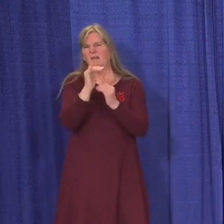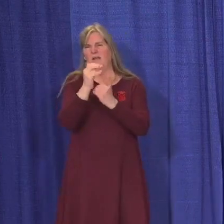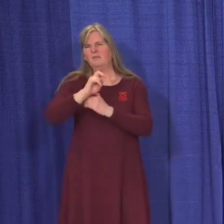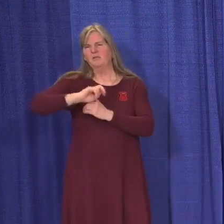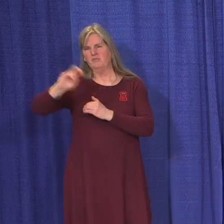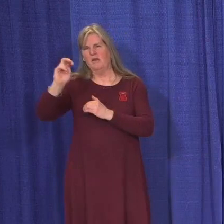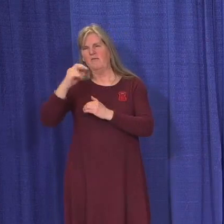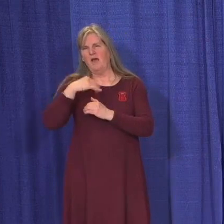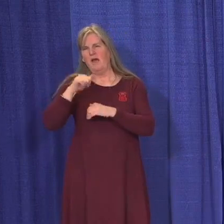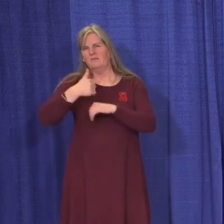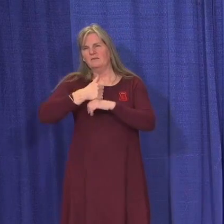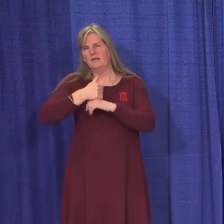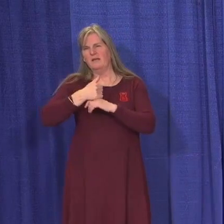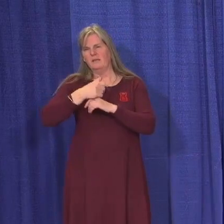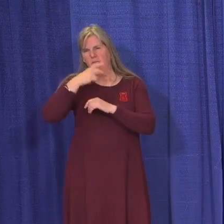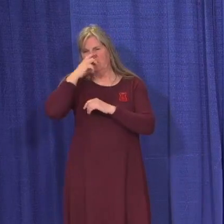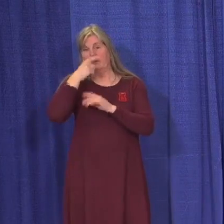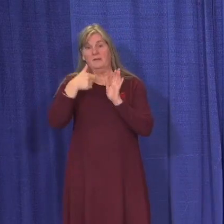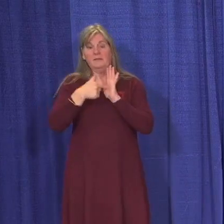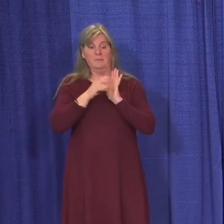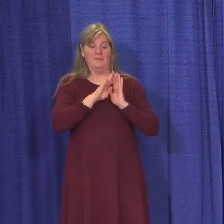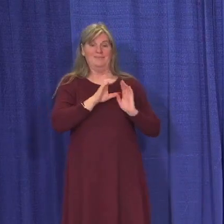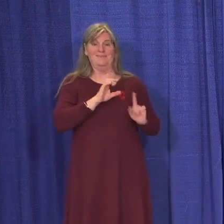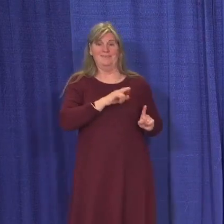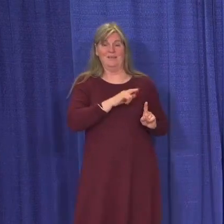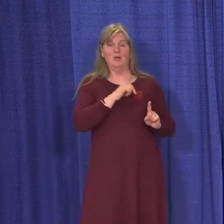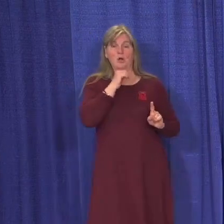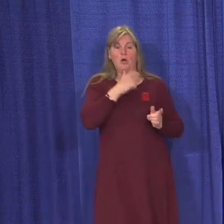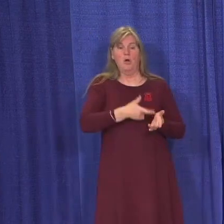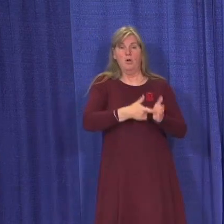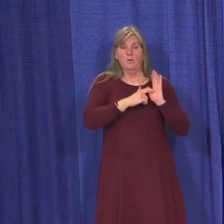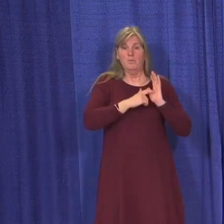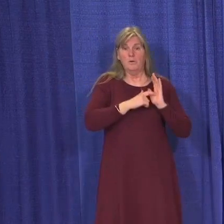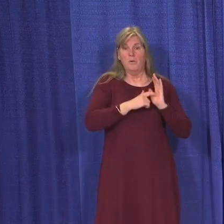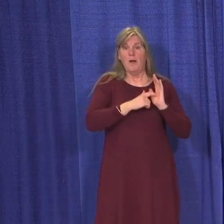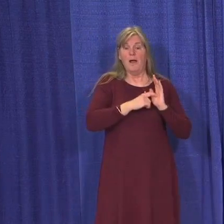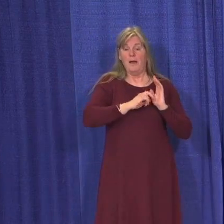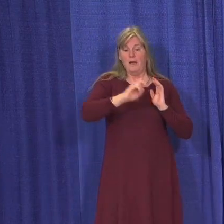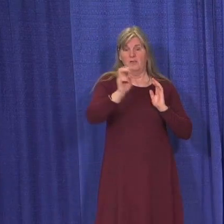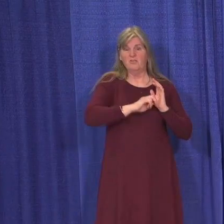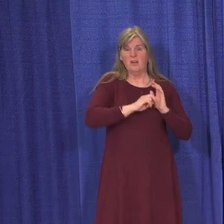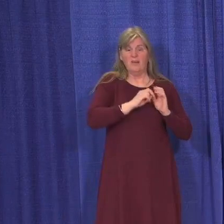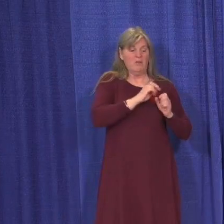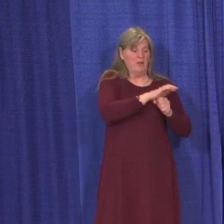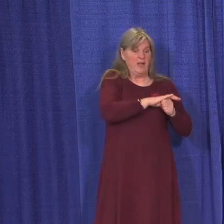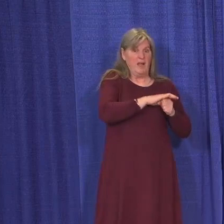We are still in a time when nonessential travel within Canada is not advised and when